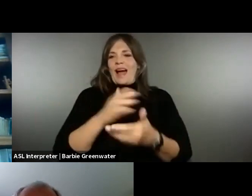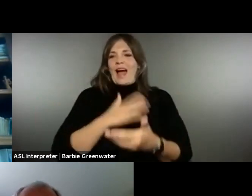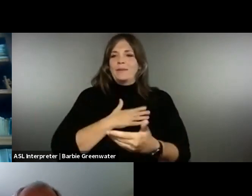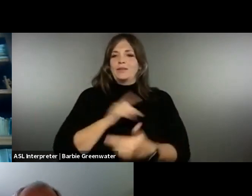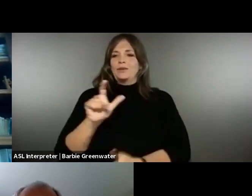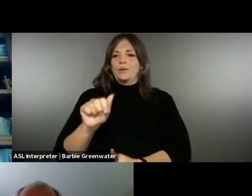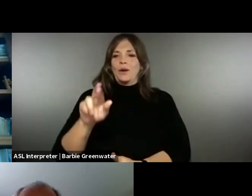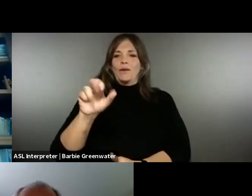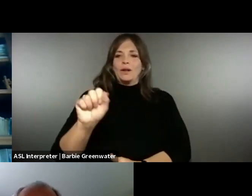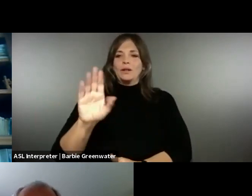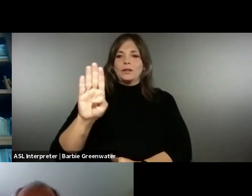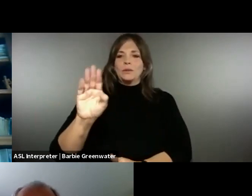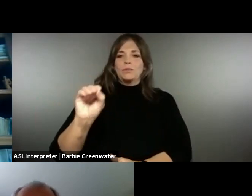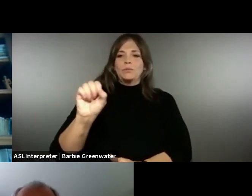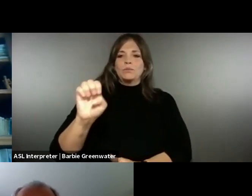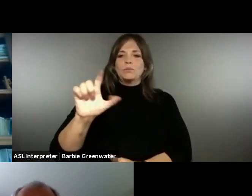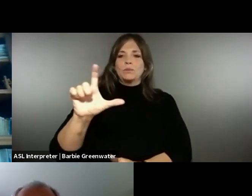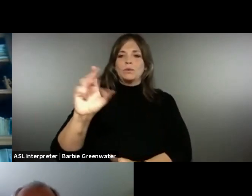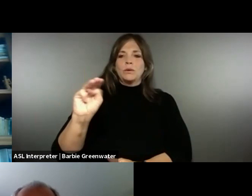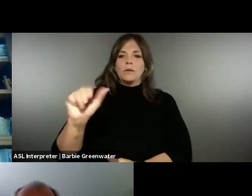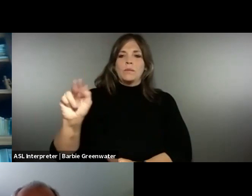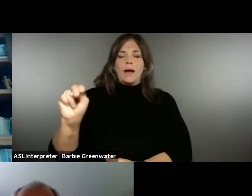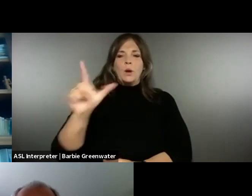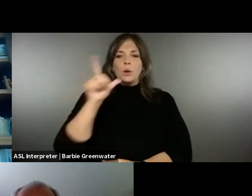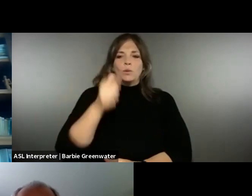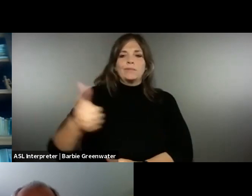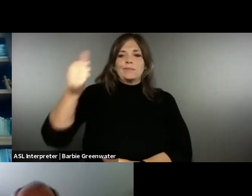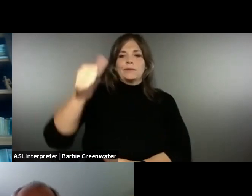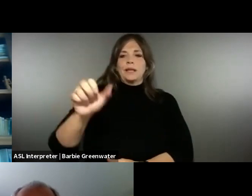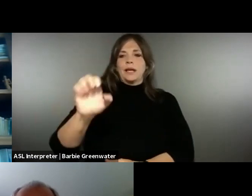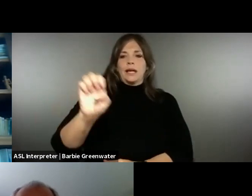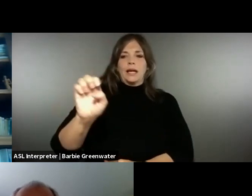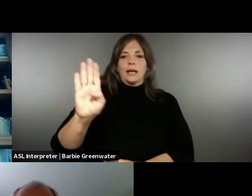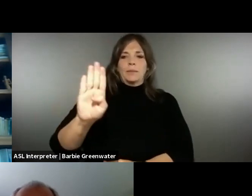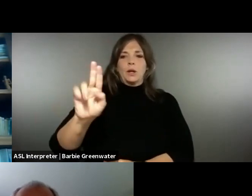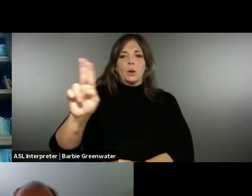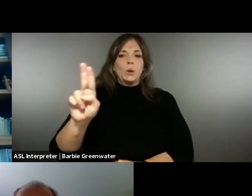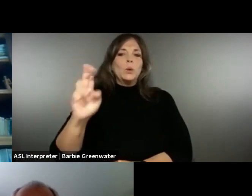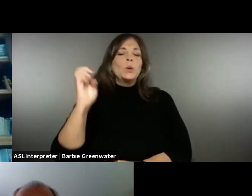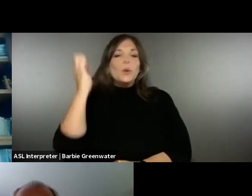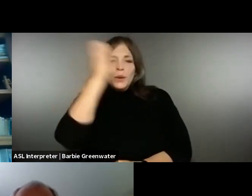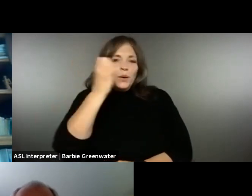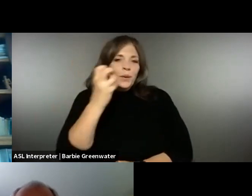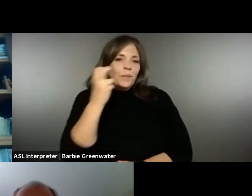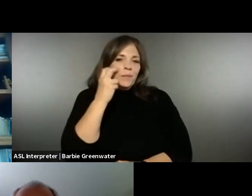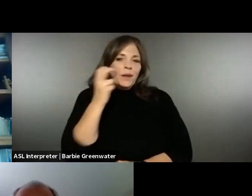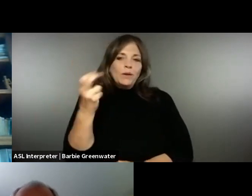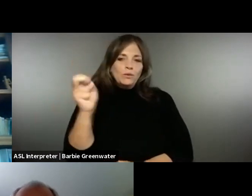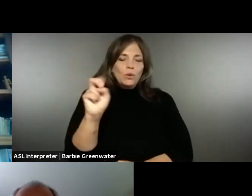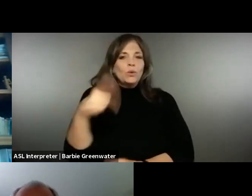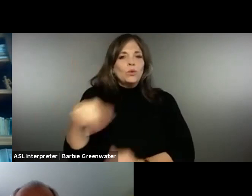let you go. I'm also very happy to have Lars Bosselmann here who is the Director of the European Blind Union